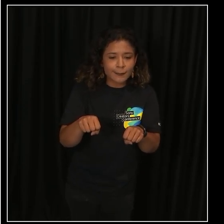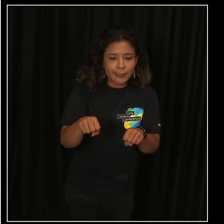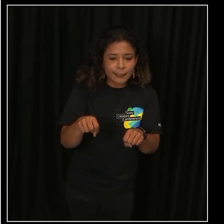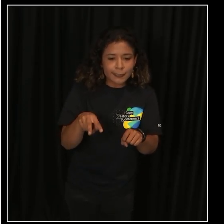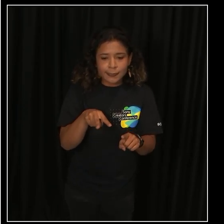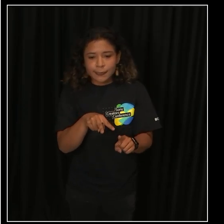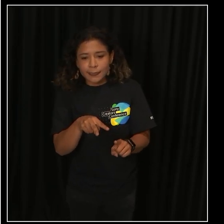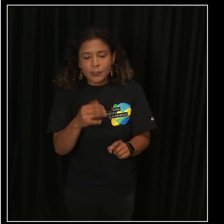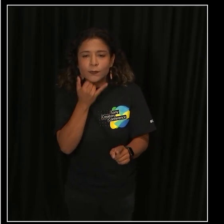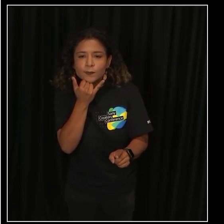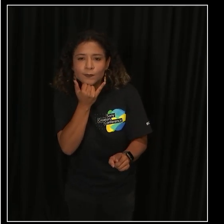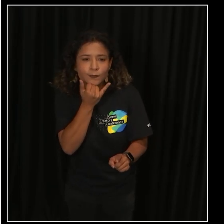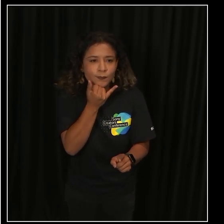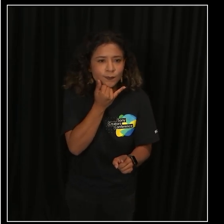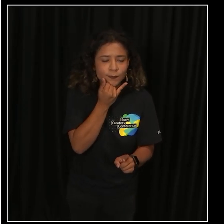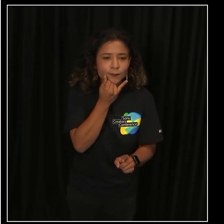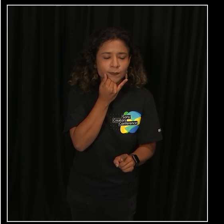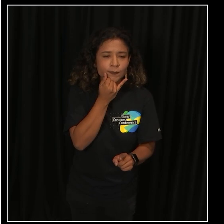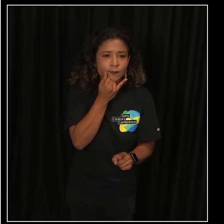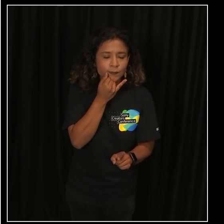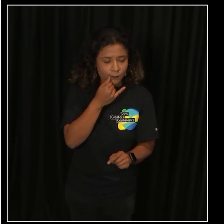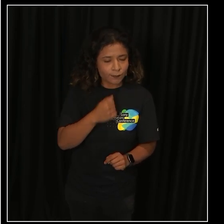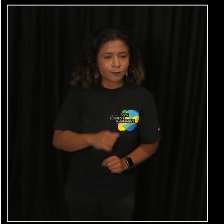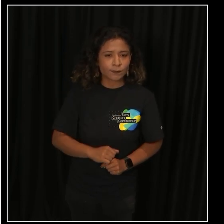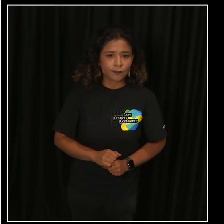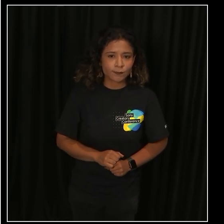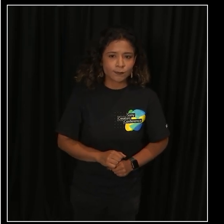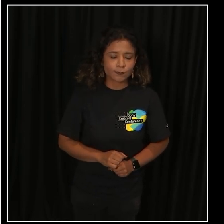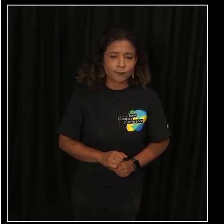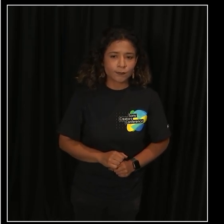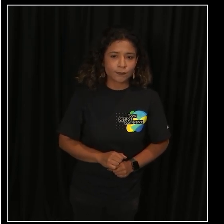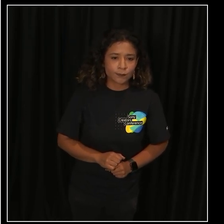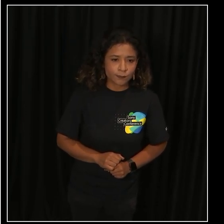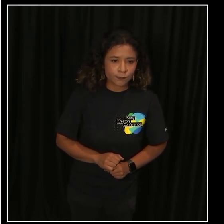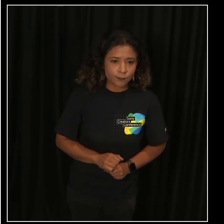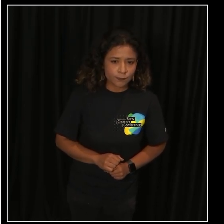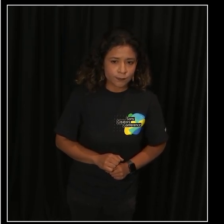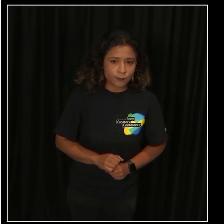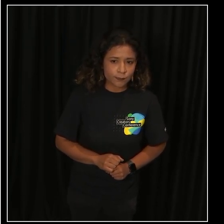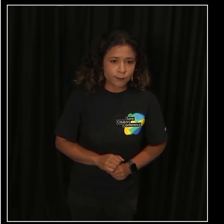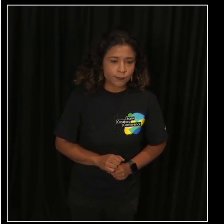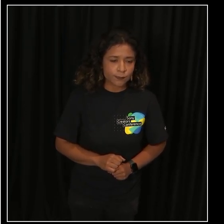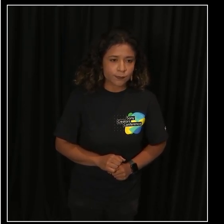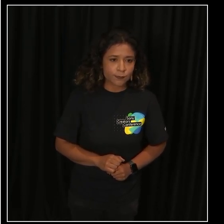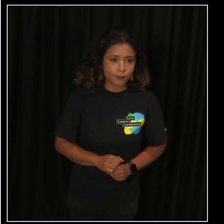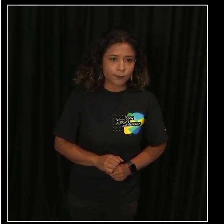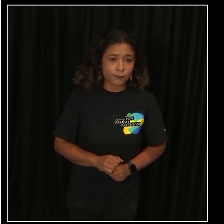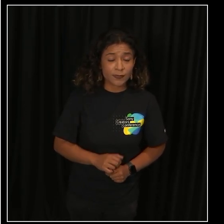accuracy was very low. Therefore, we decided to apply ray tracing